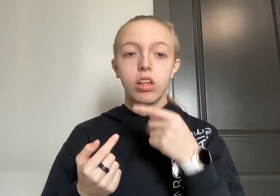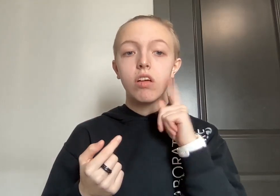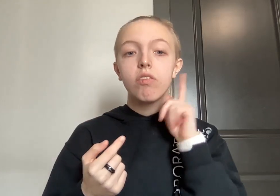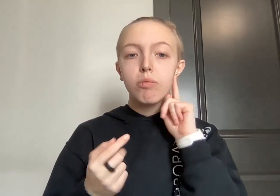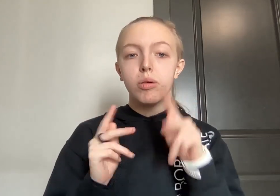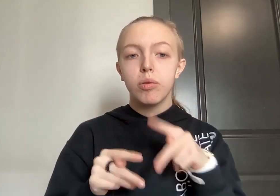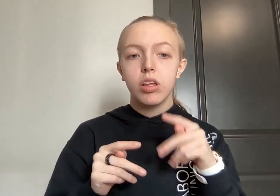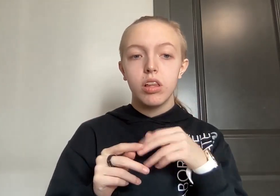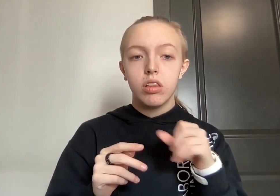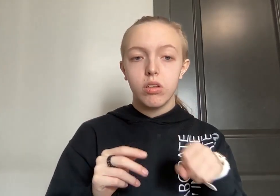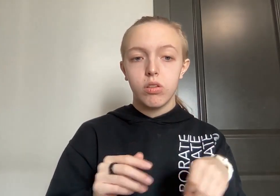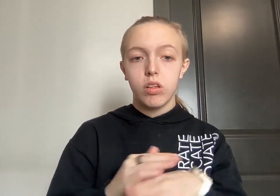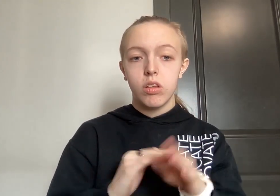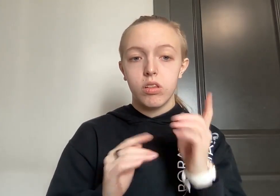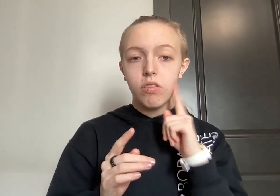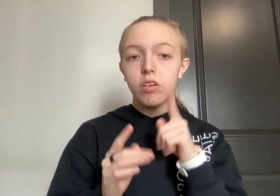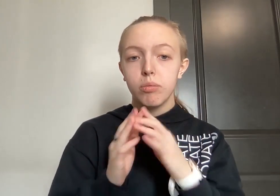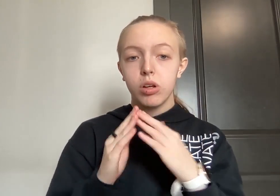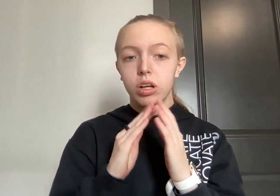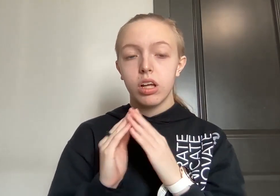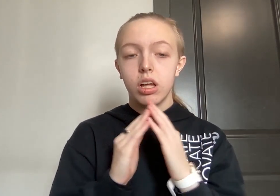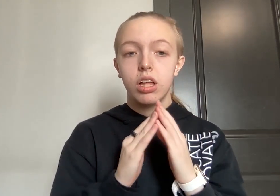deaf people and those in the deaf community